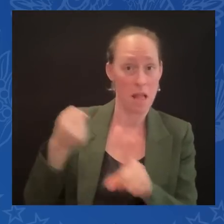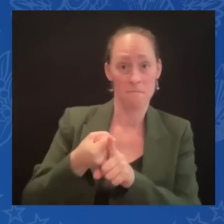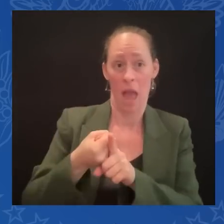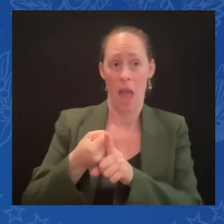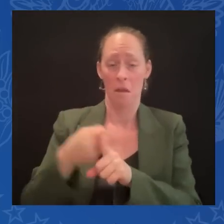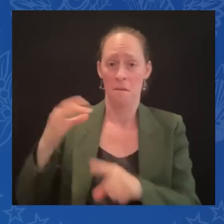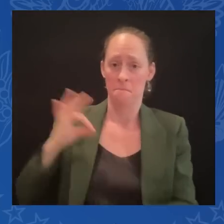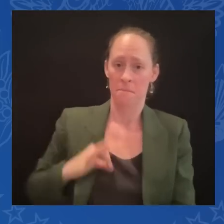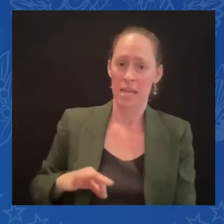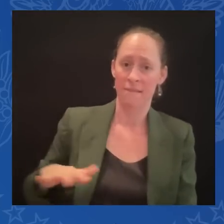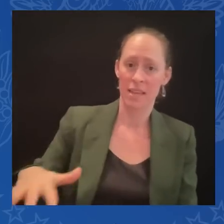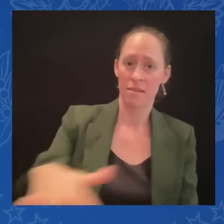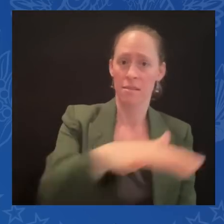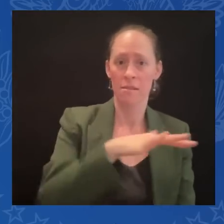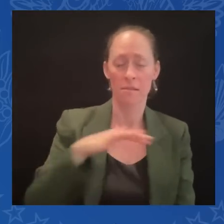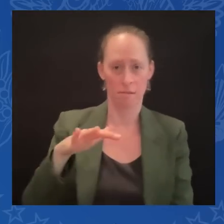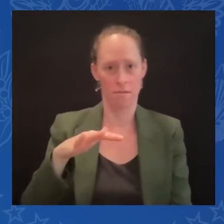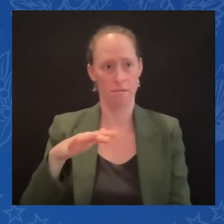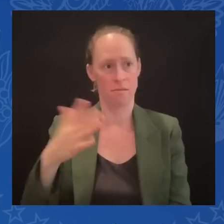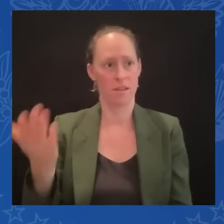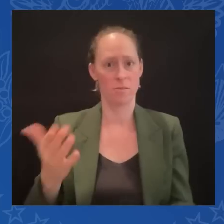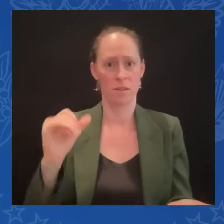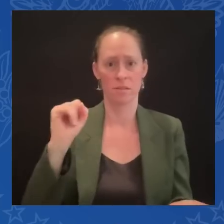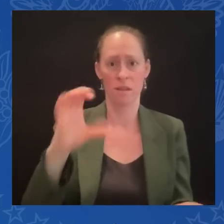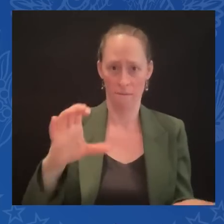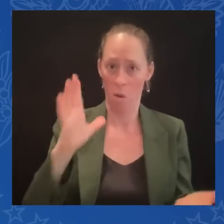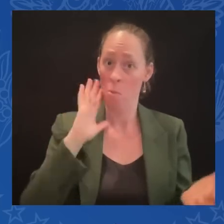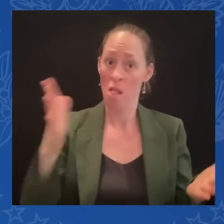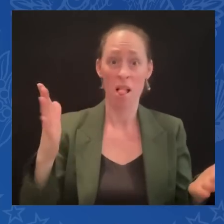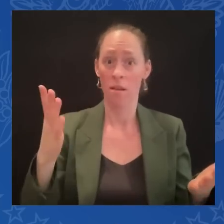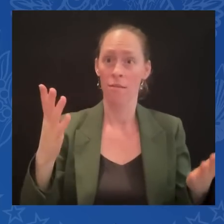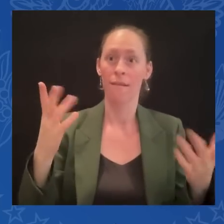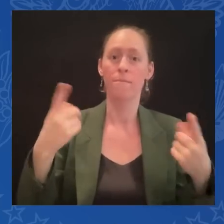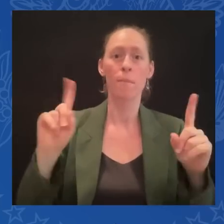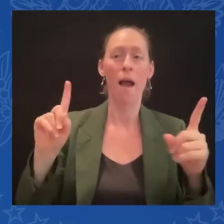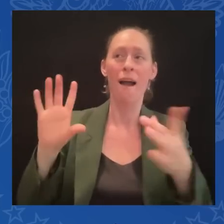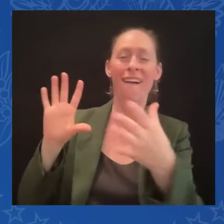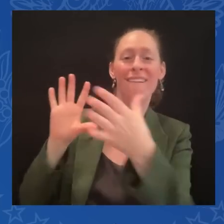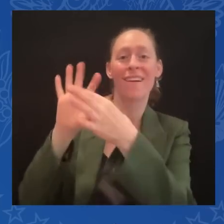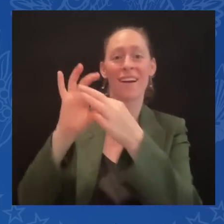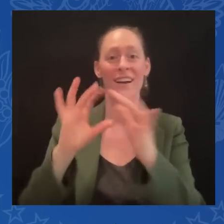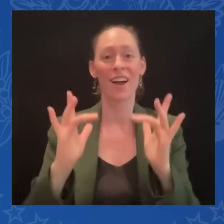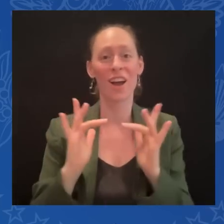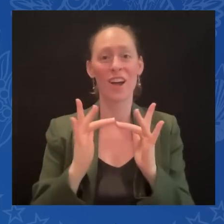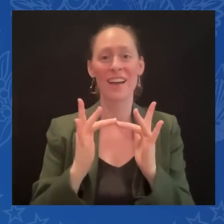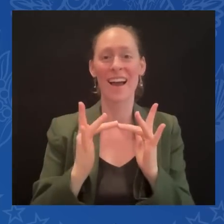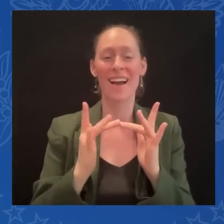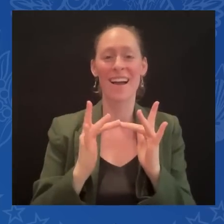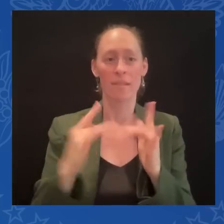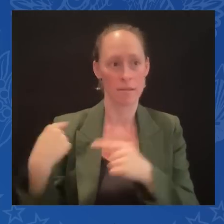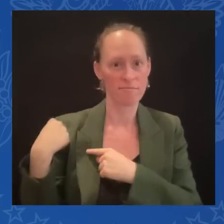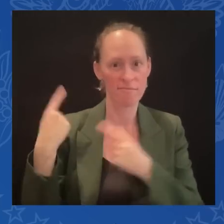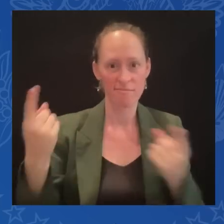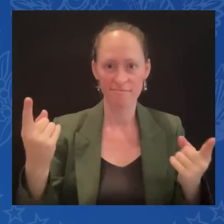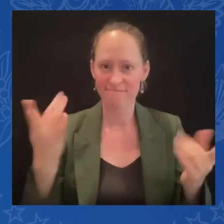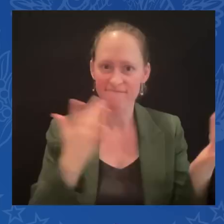and business in South Carolina will have broadband access within the next three years.